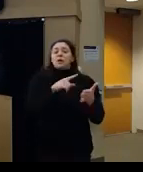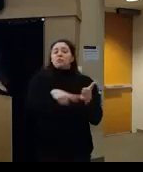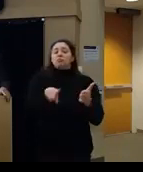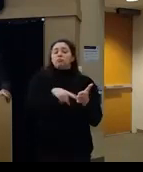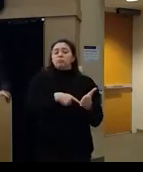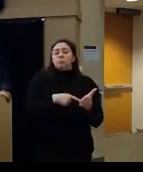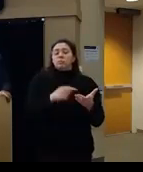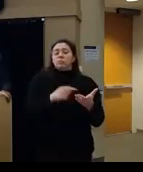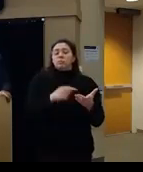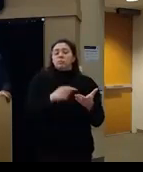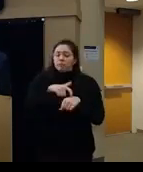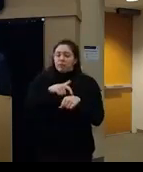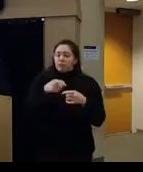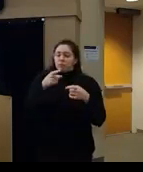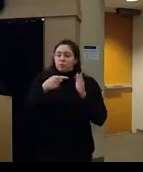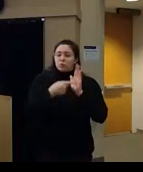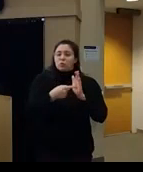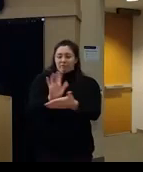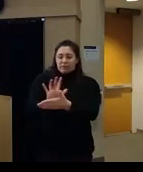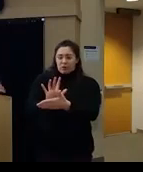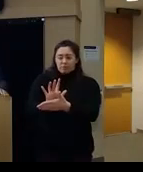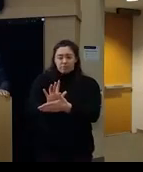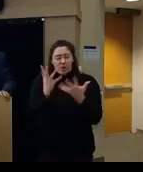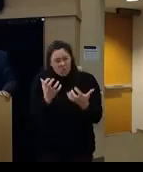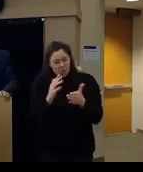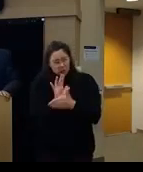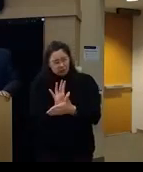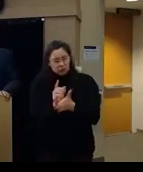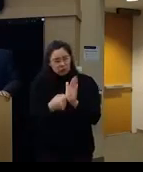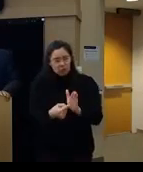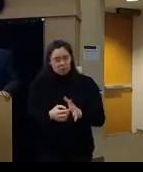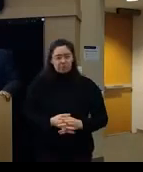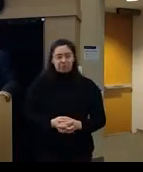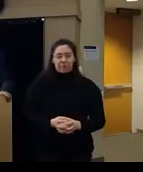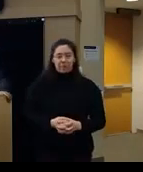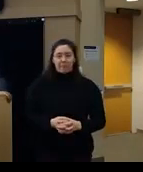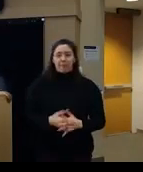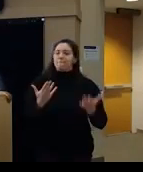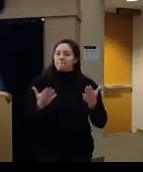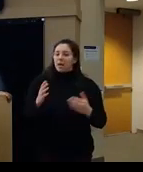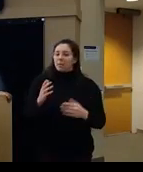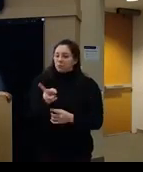know if I have time to show the last video I I do want to show it I may have to take two minutes